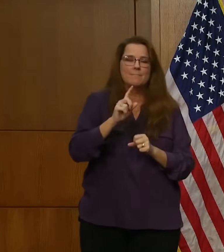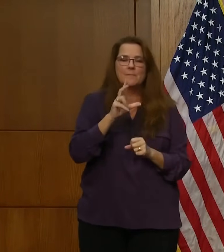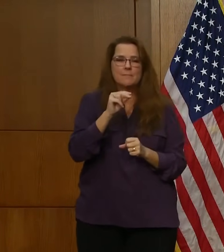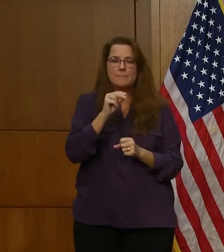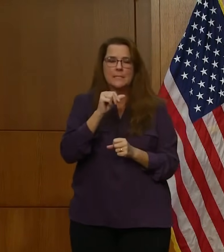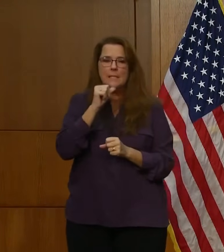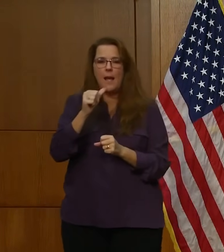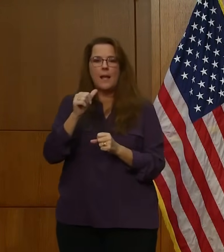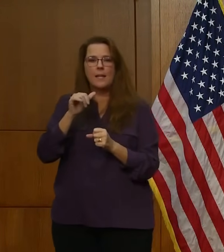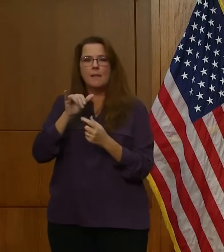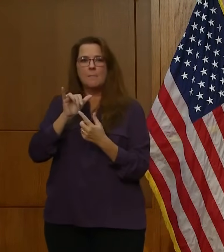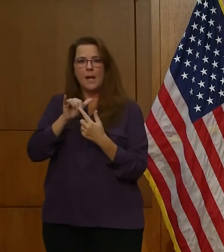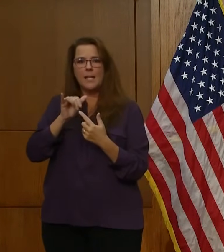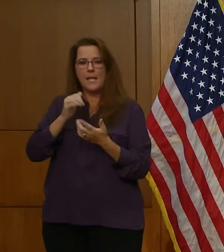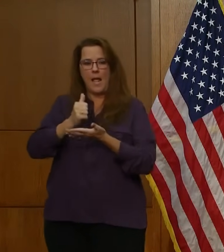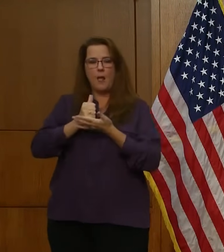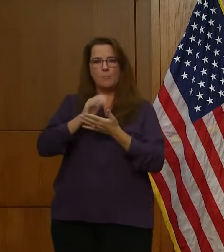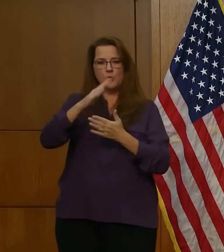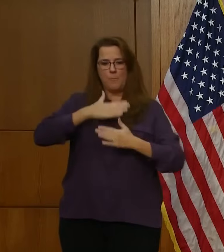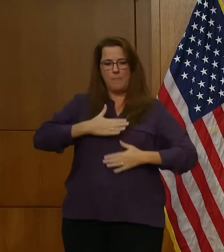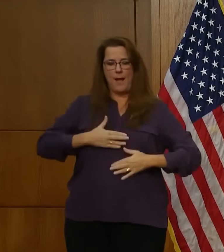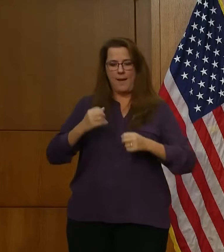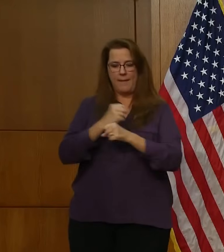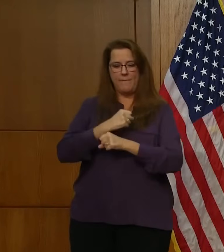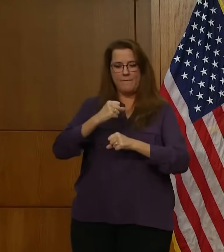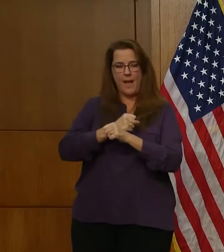COVID-19. INSTEAD THEY SPUR